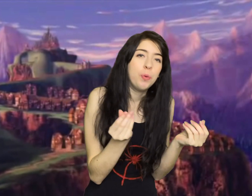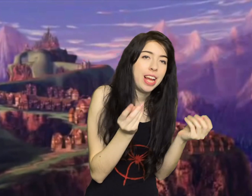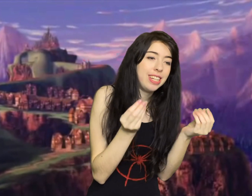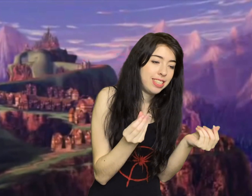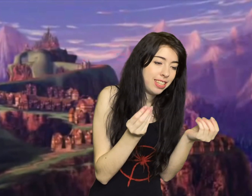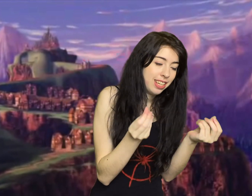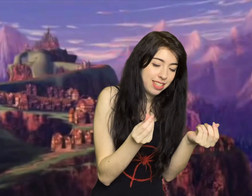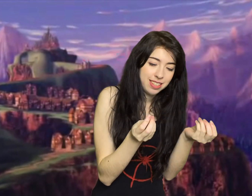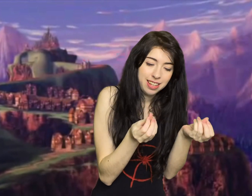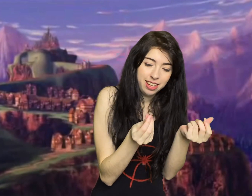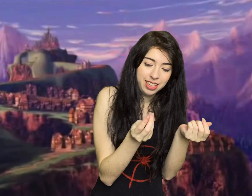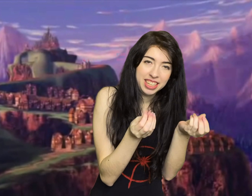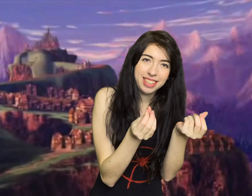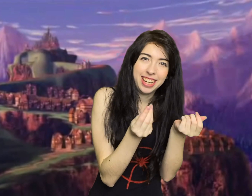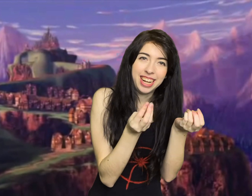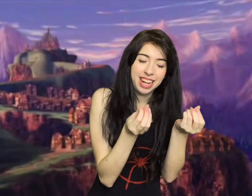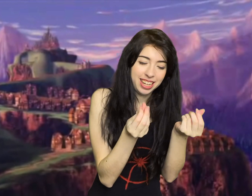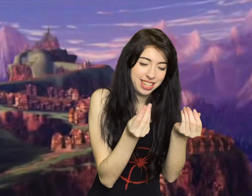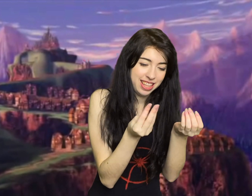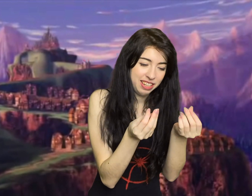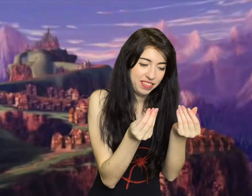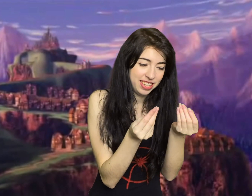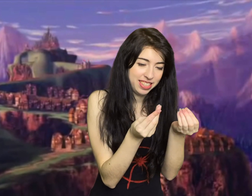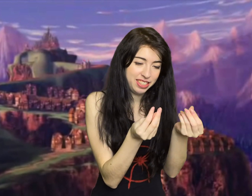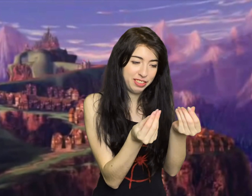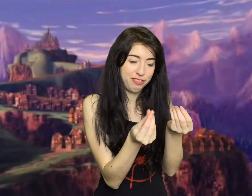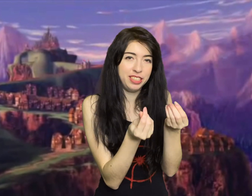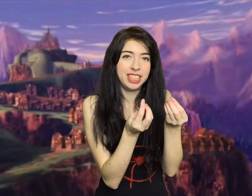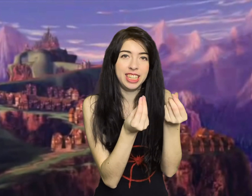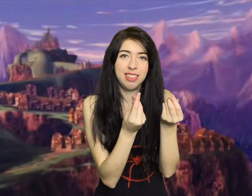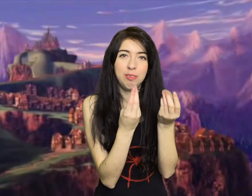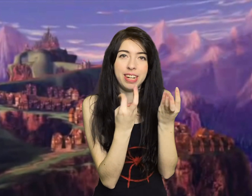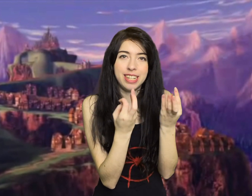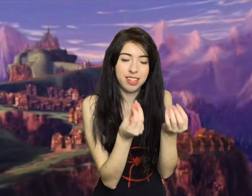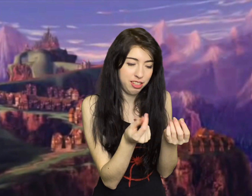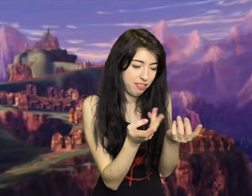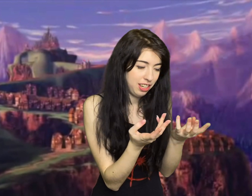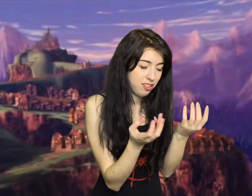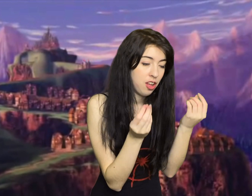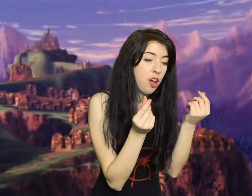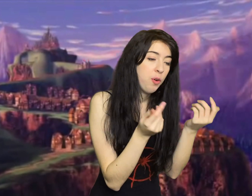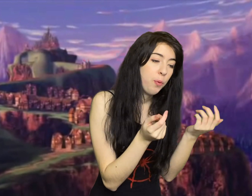WET so like- like- i like to think of it as you're feeling wetness on your fingers WET